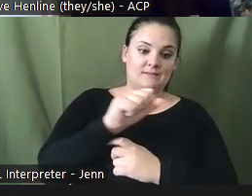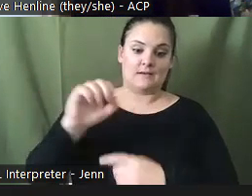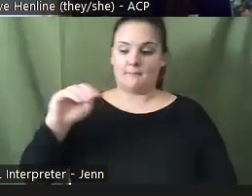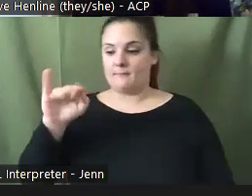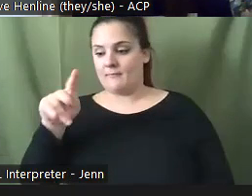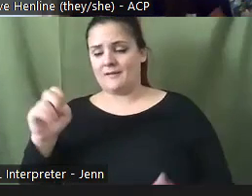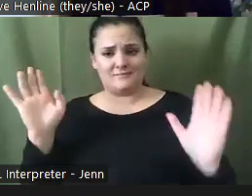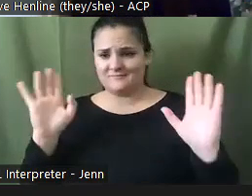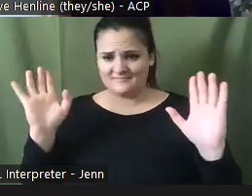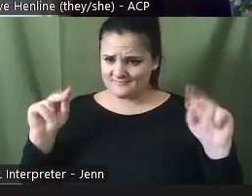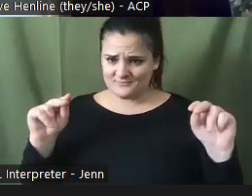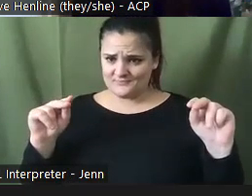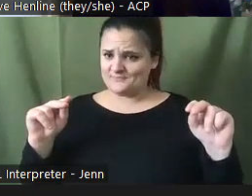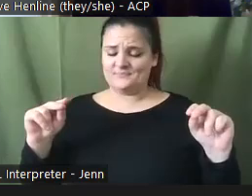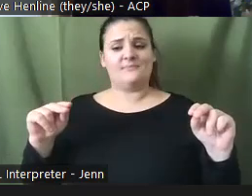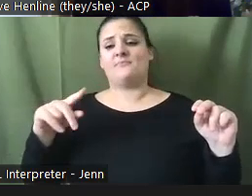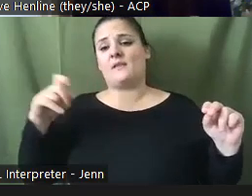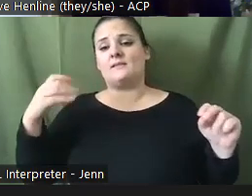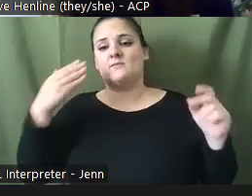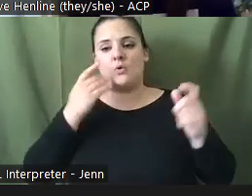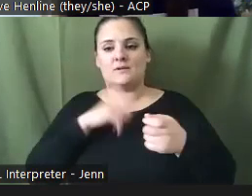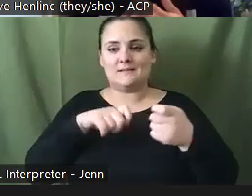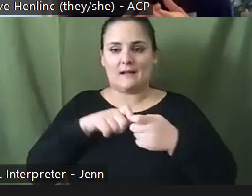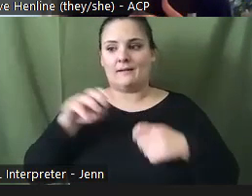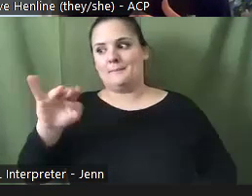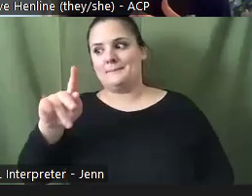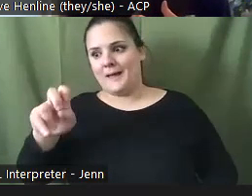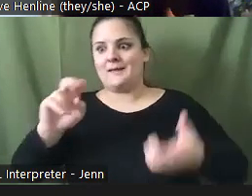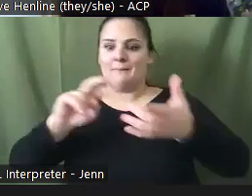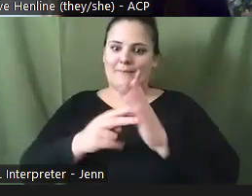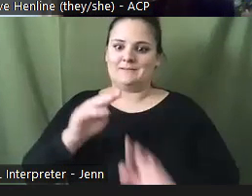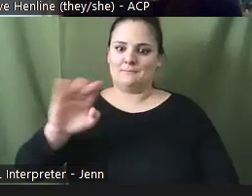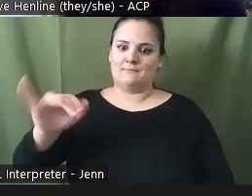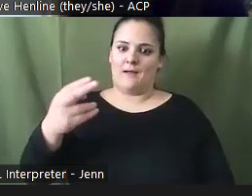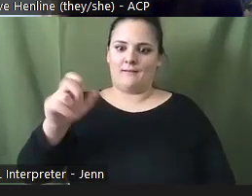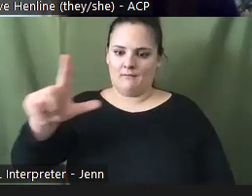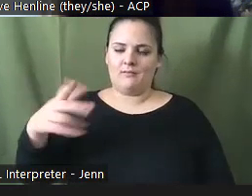safe label name because you know exactly who, that can be connected to you.